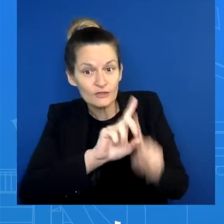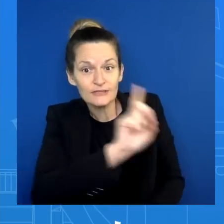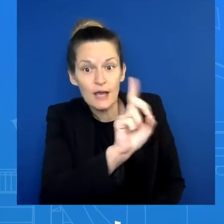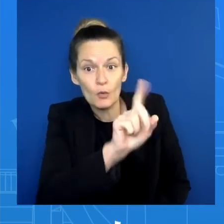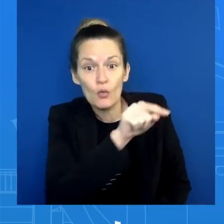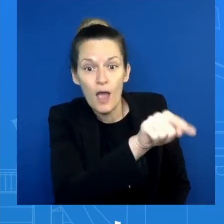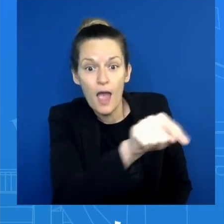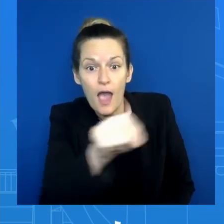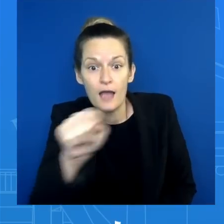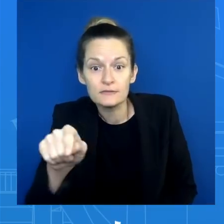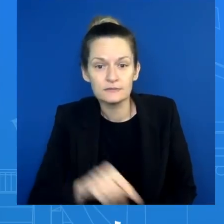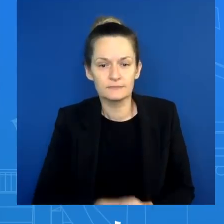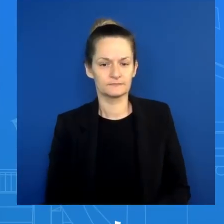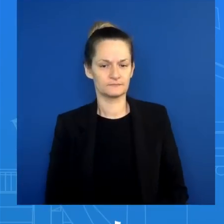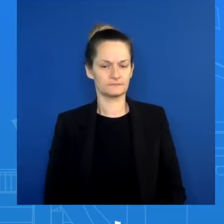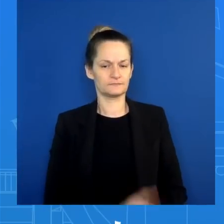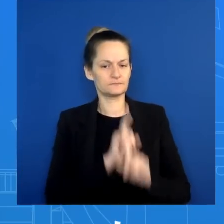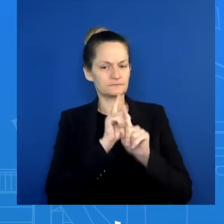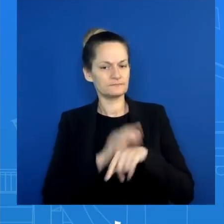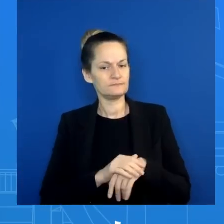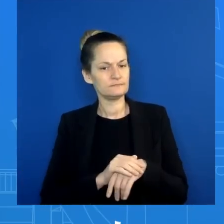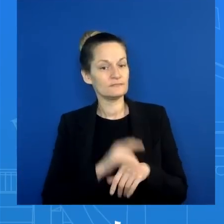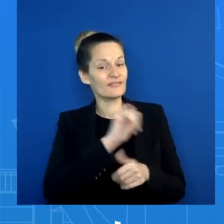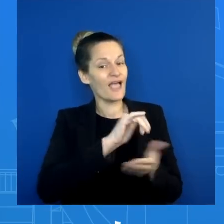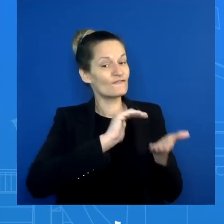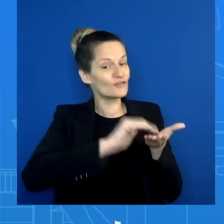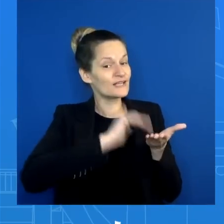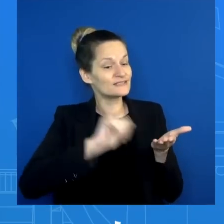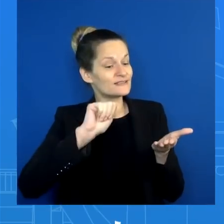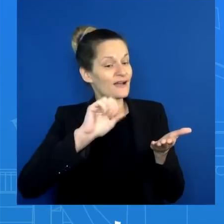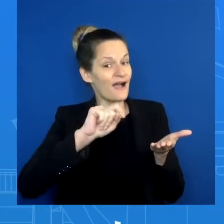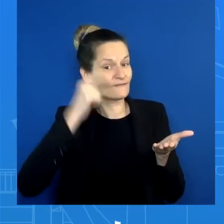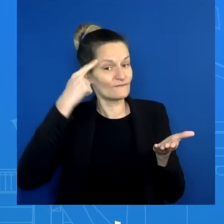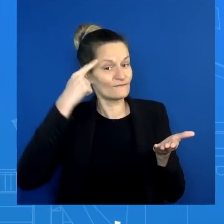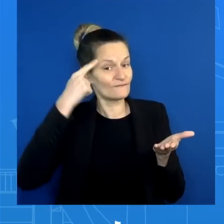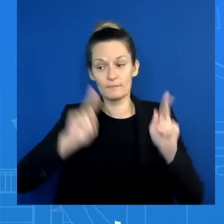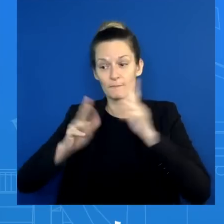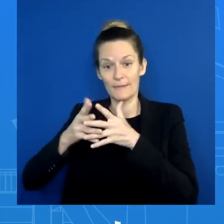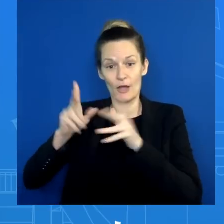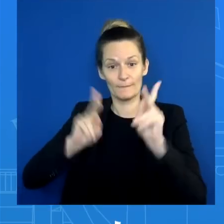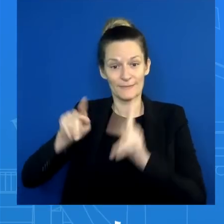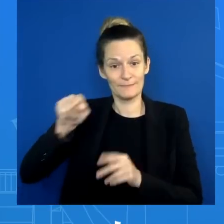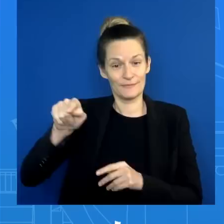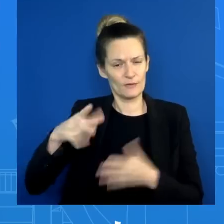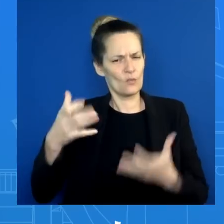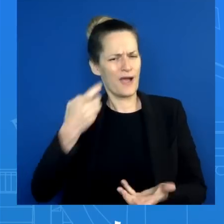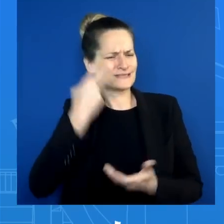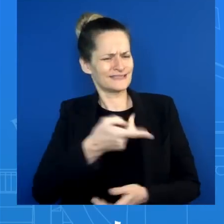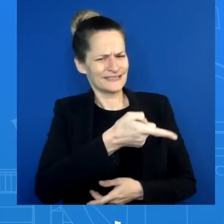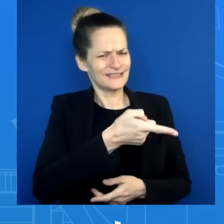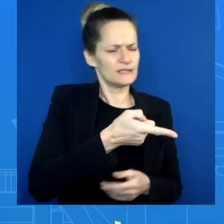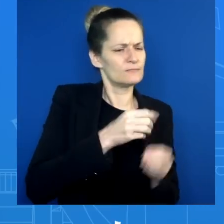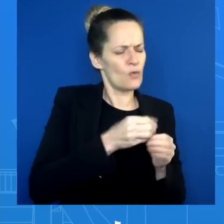because you asked me a bunch of things there. Armor. So first of all, this was a campaign promise that the president made,